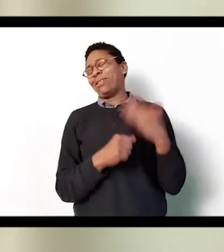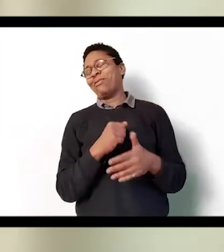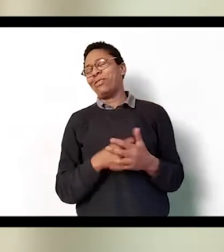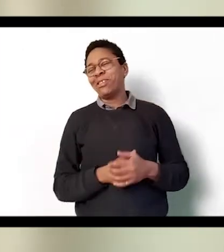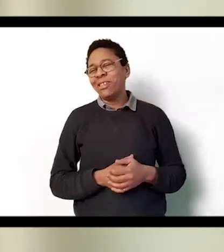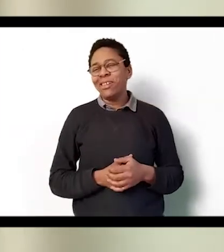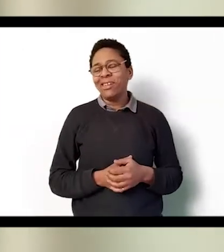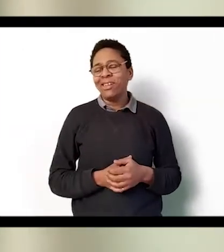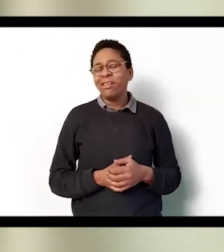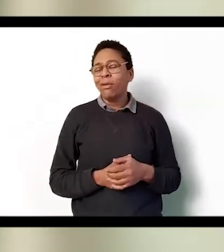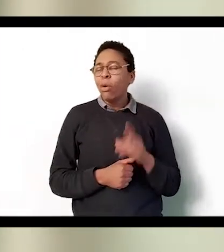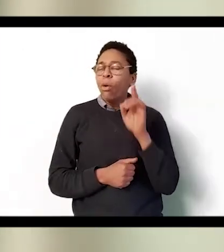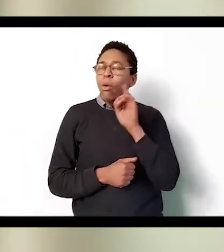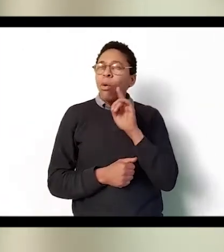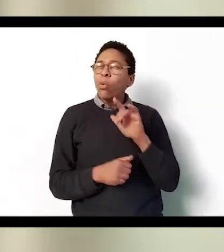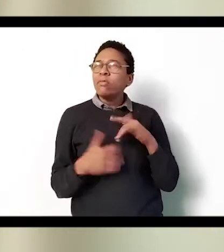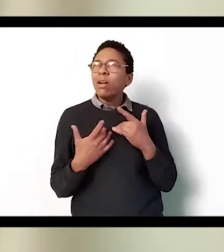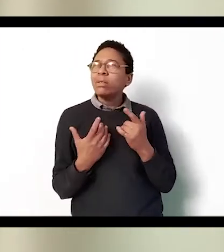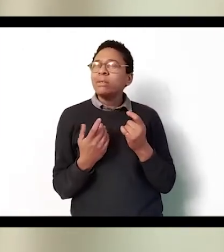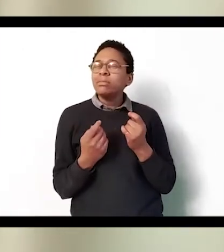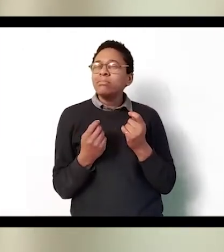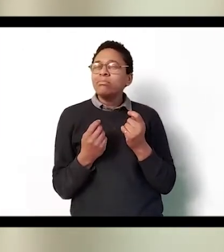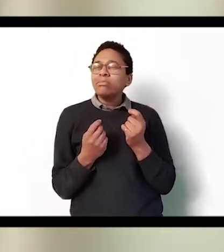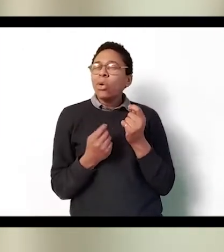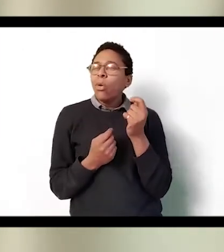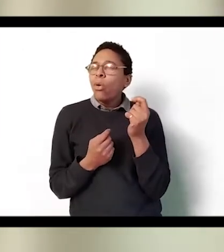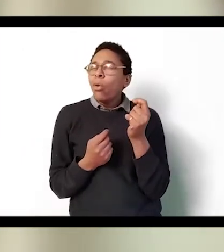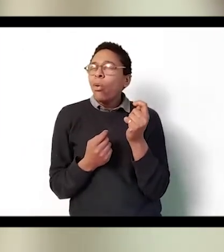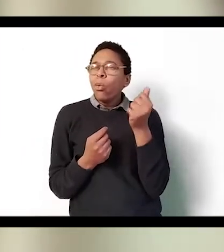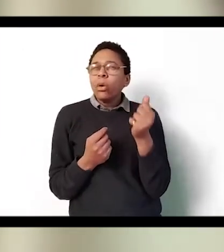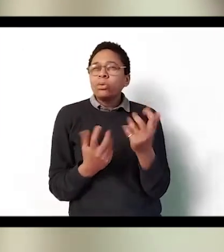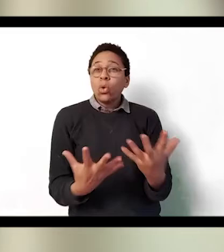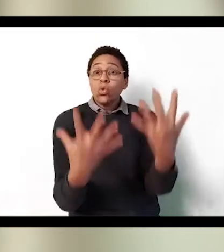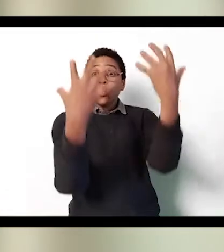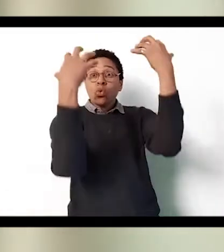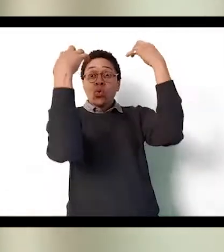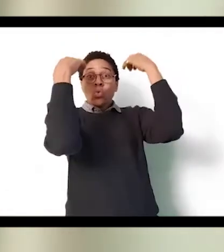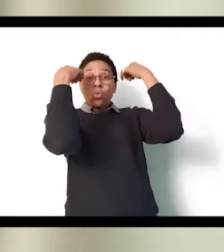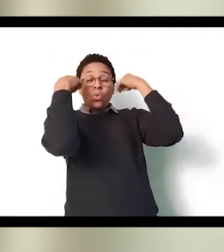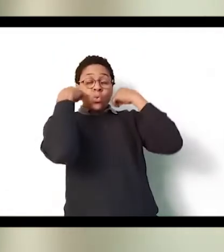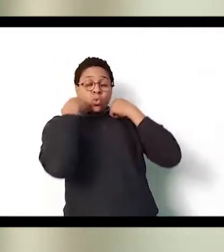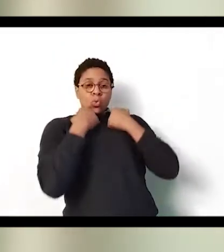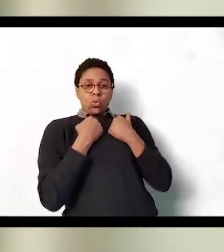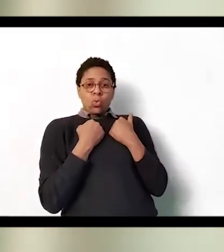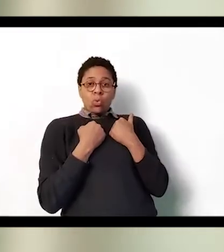Always had the edge of being totally taken over. Rarely just me.